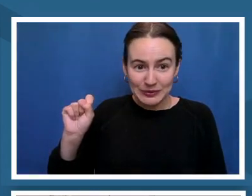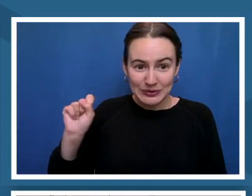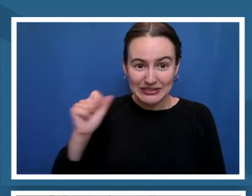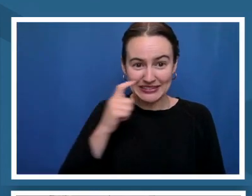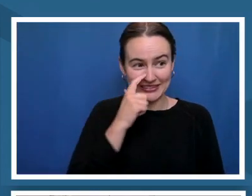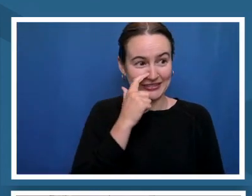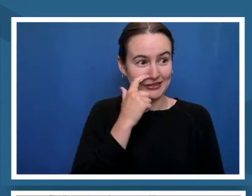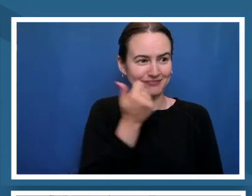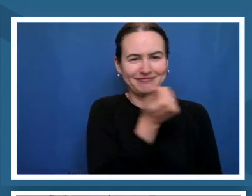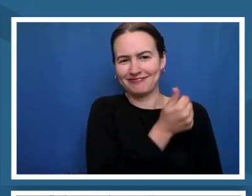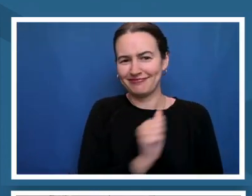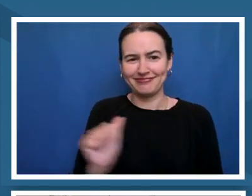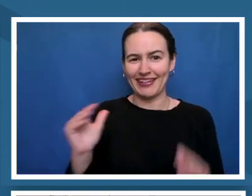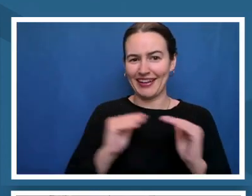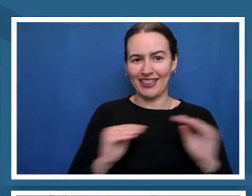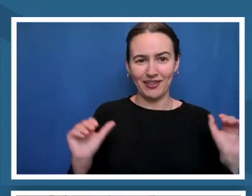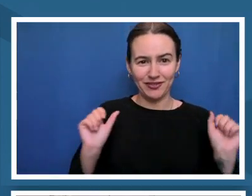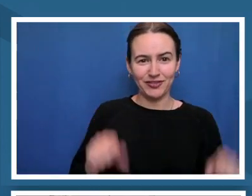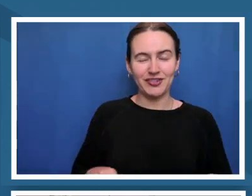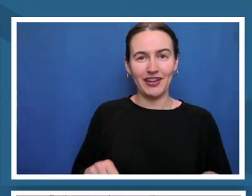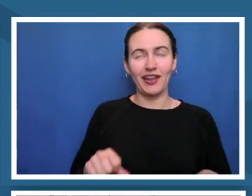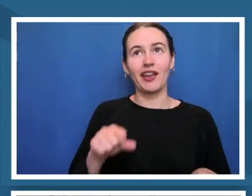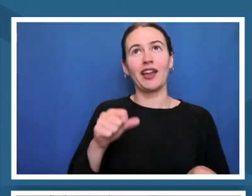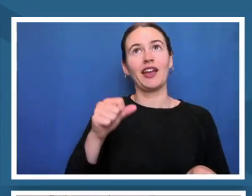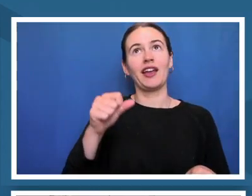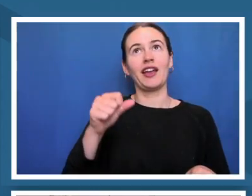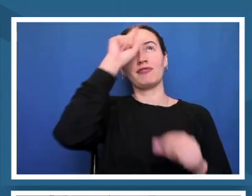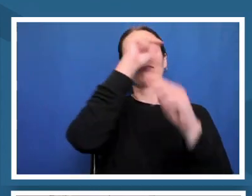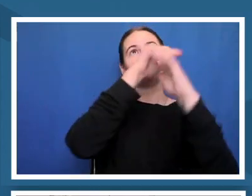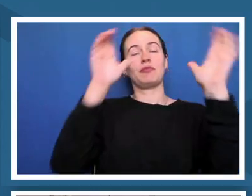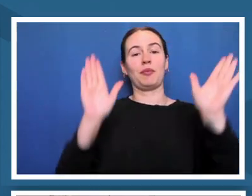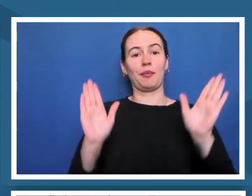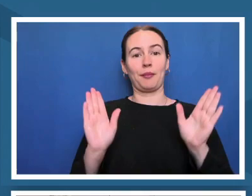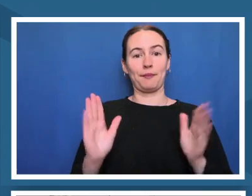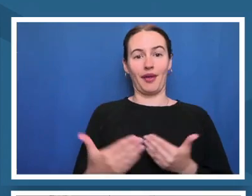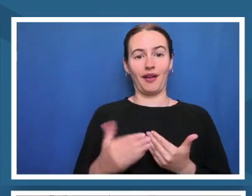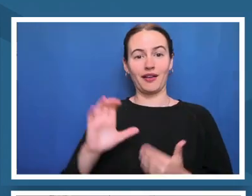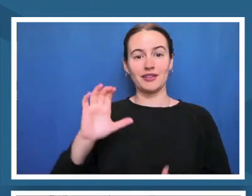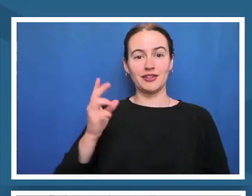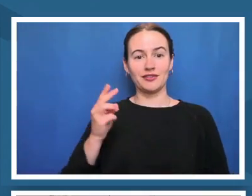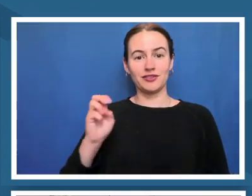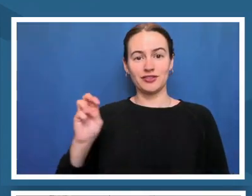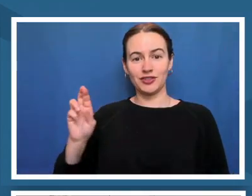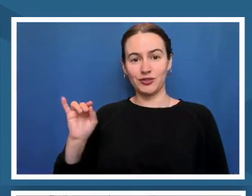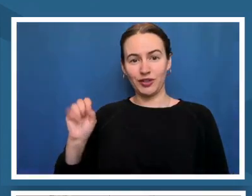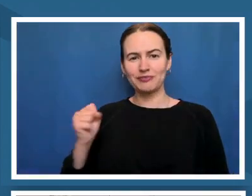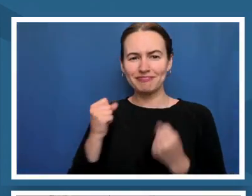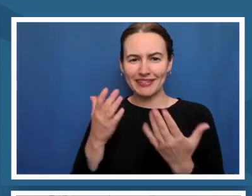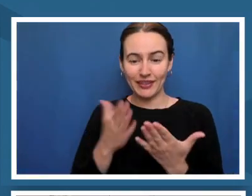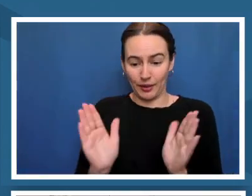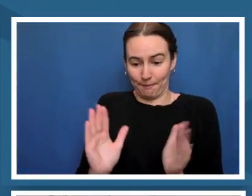about a box of cheerios there is lots of things you can get into with that you